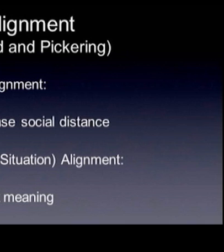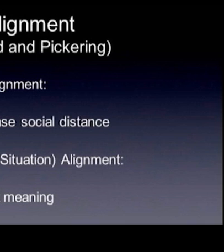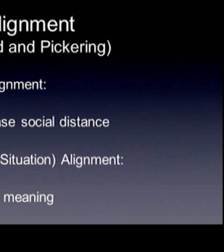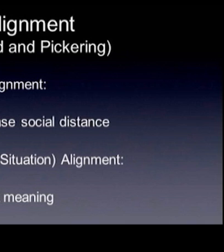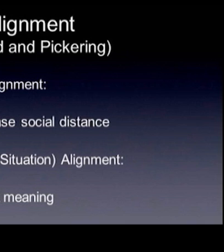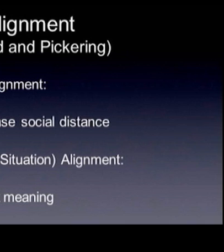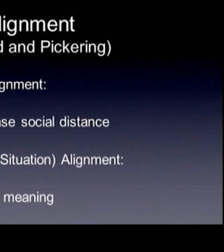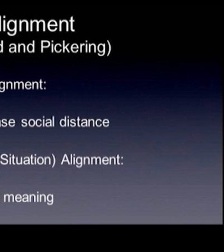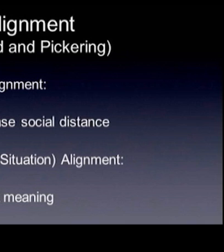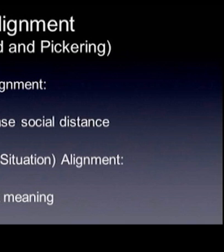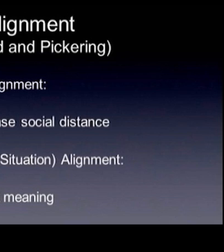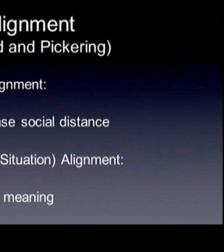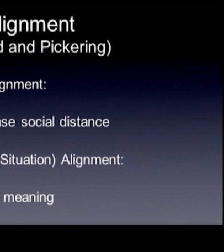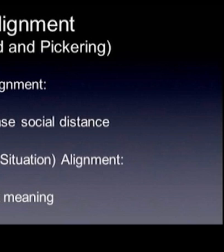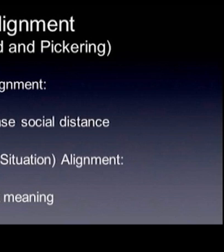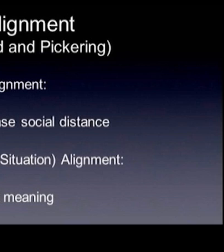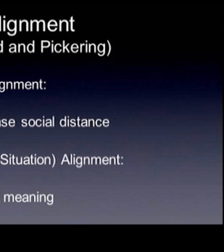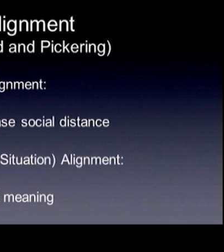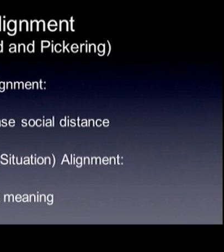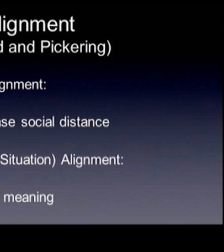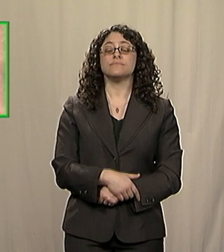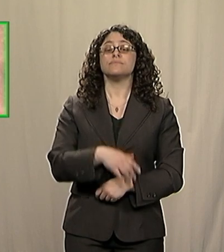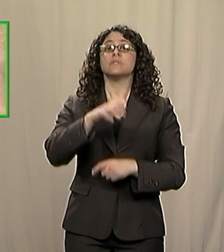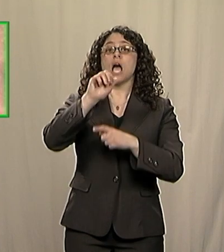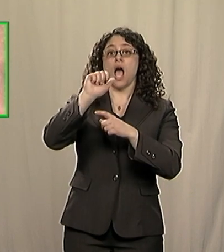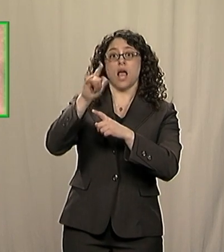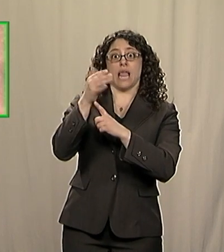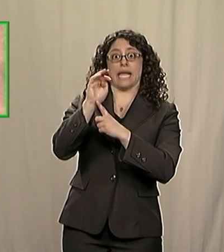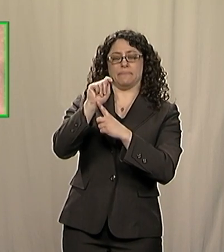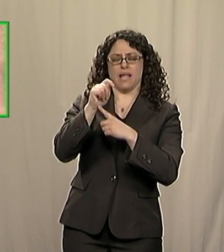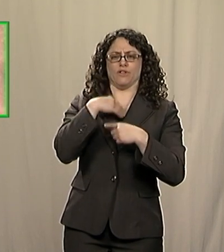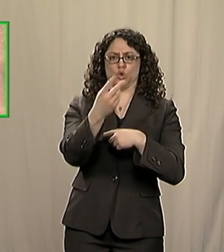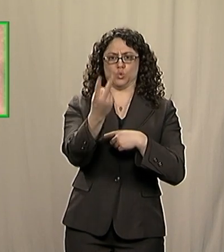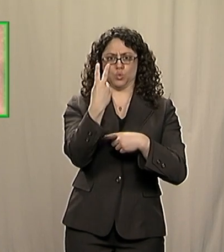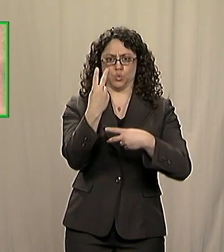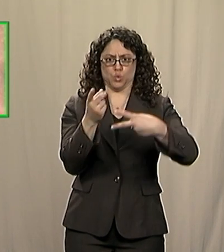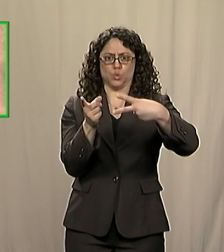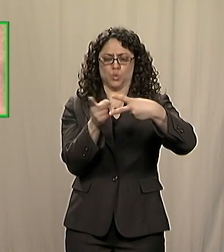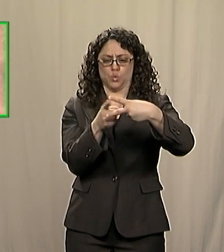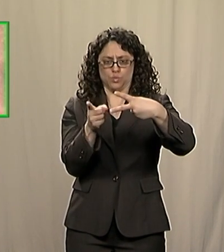So there are two broad areas when we talk about alignment. The first is what we call sociolinguistic alignment.